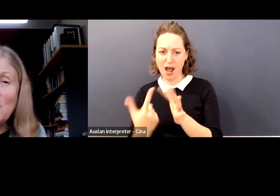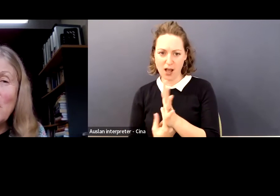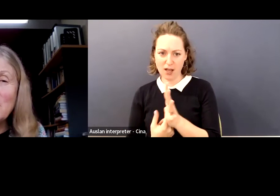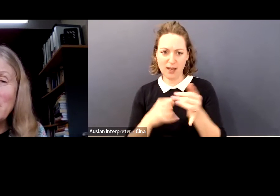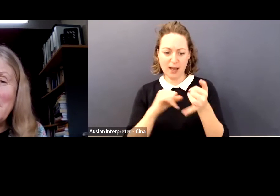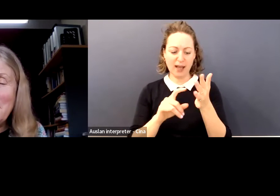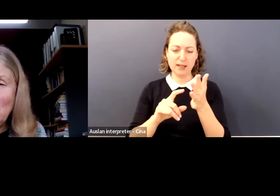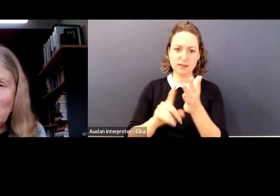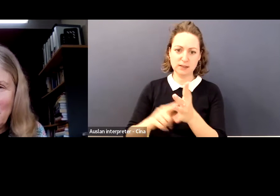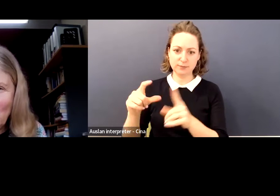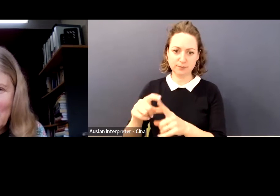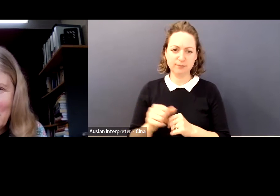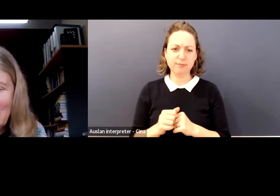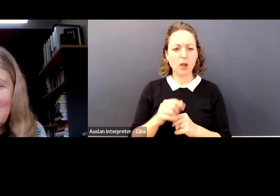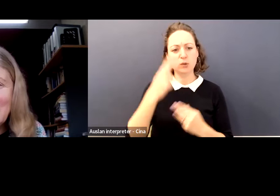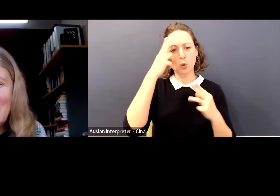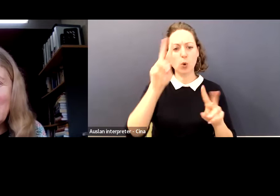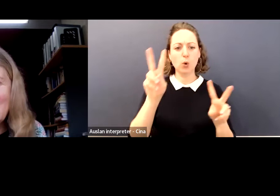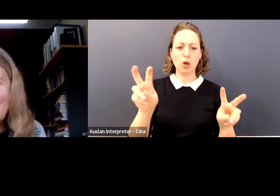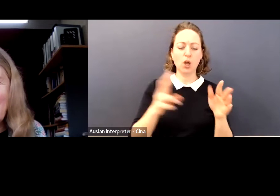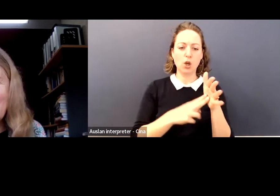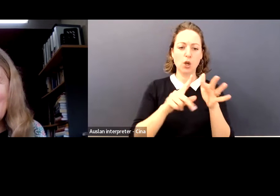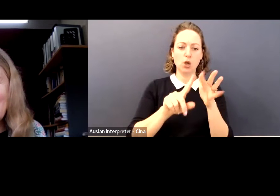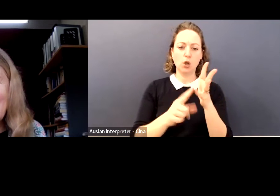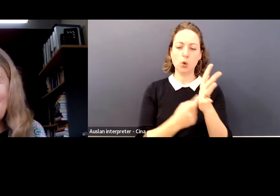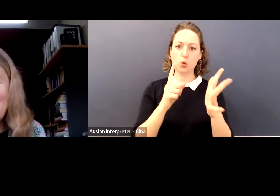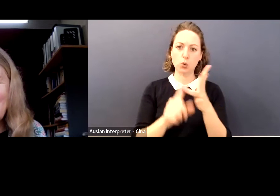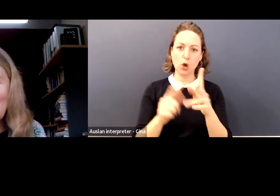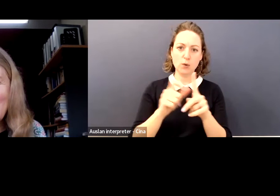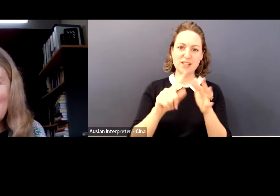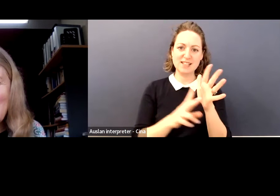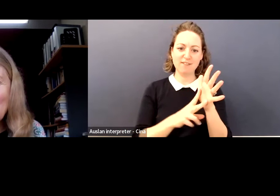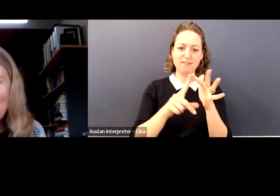neurodevelopmental disorders and this is how they're described in the diagnostic manual,